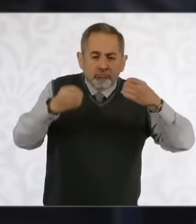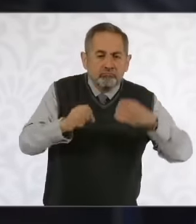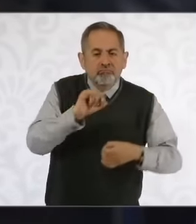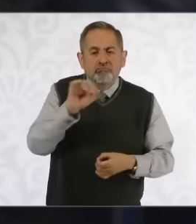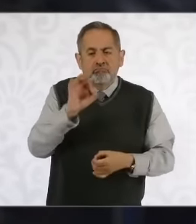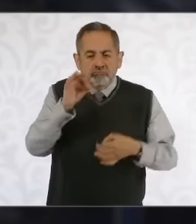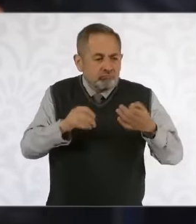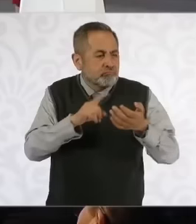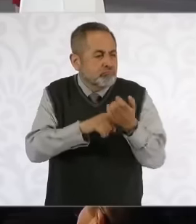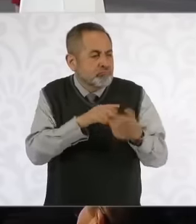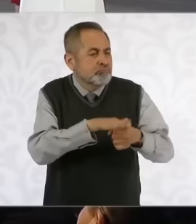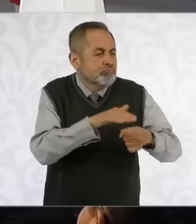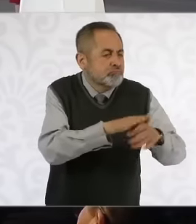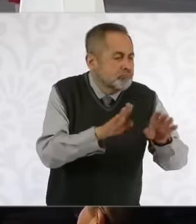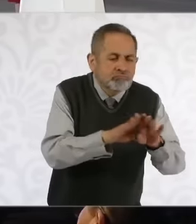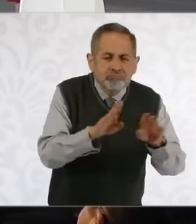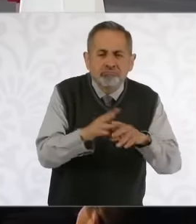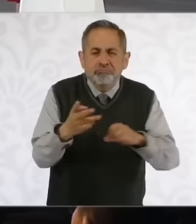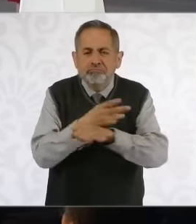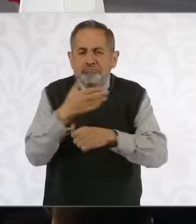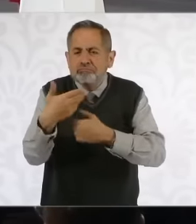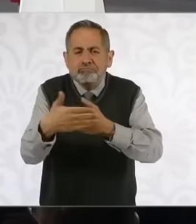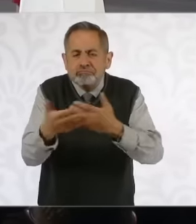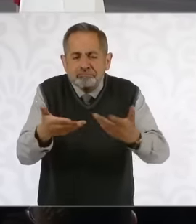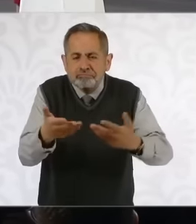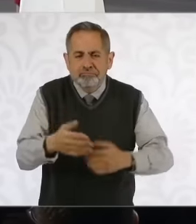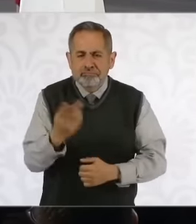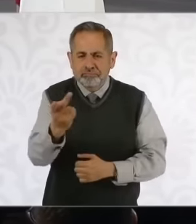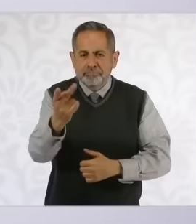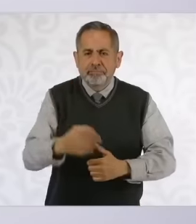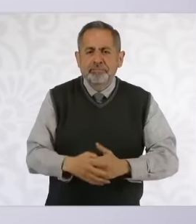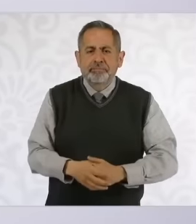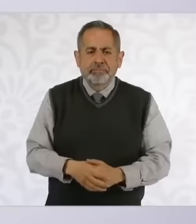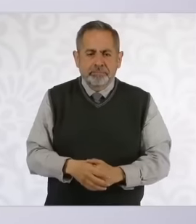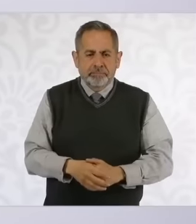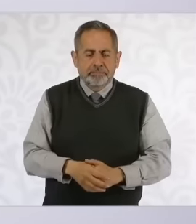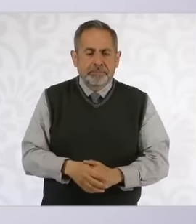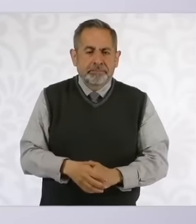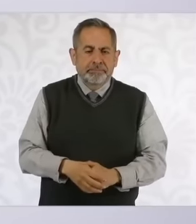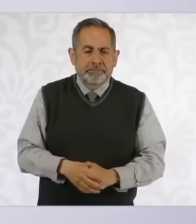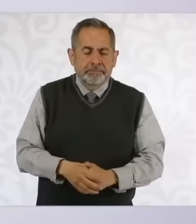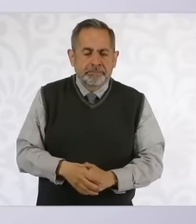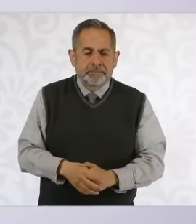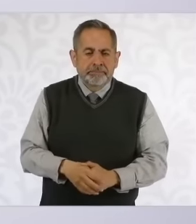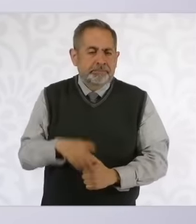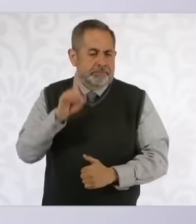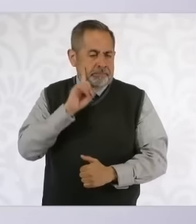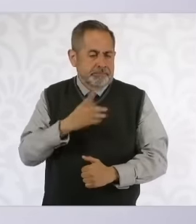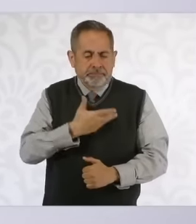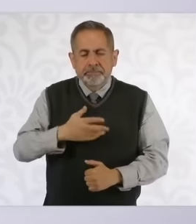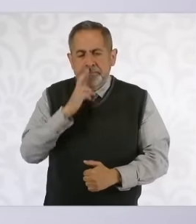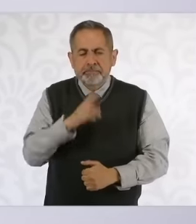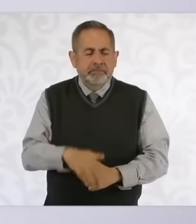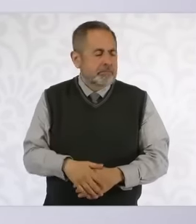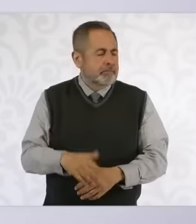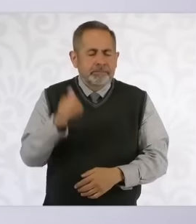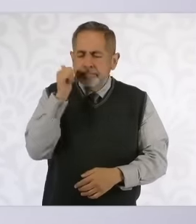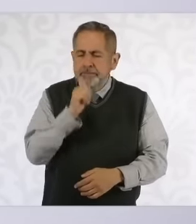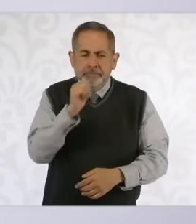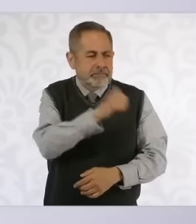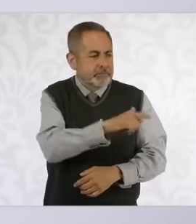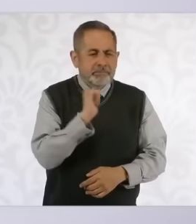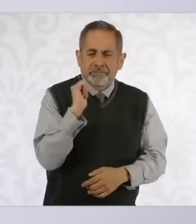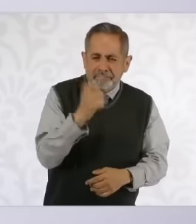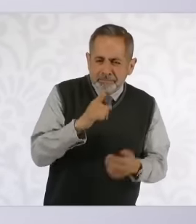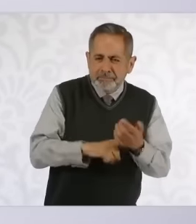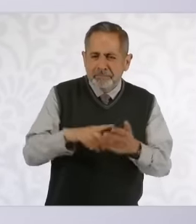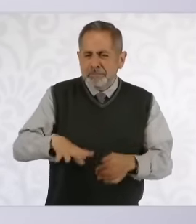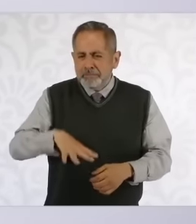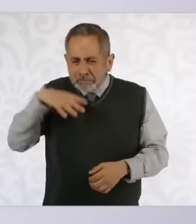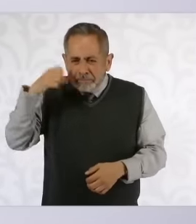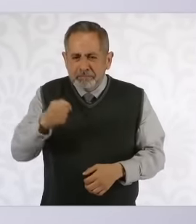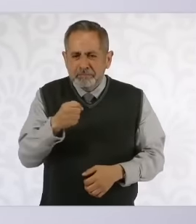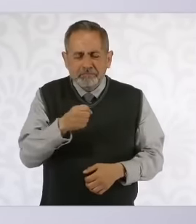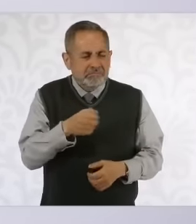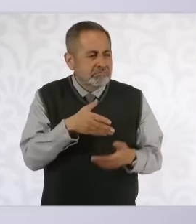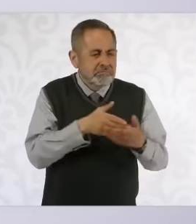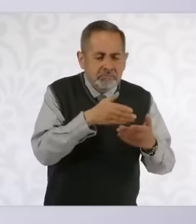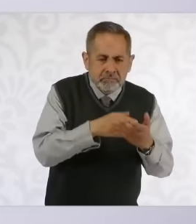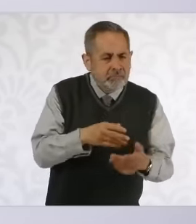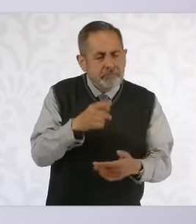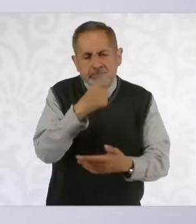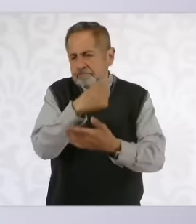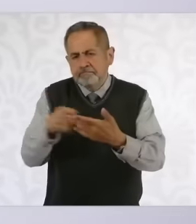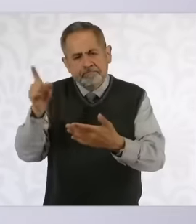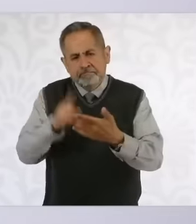doctor, any abuse is always condemnable, and particularly abuse. For sexual reasons,